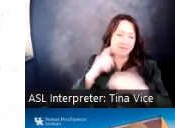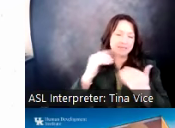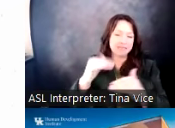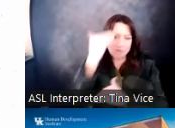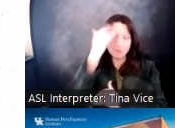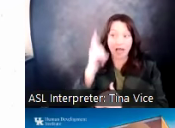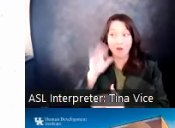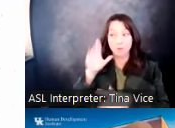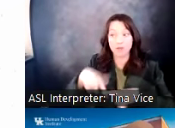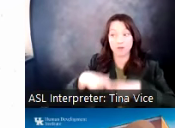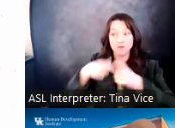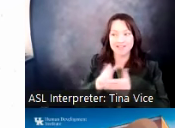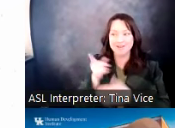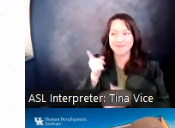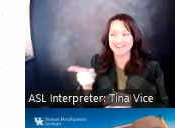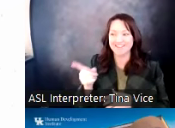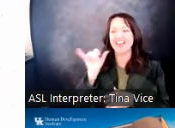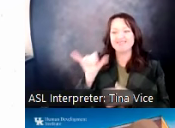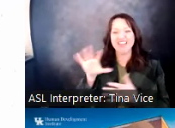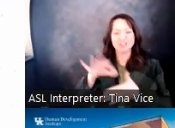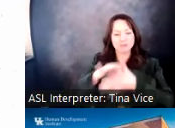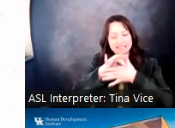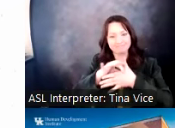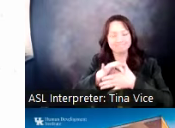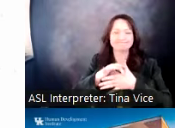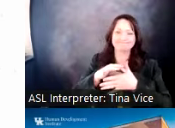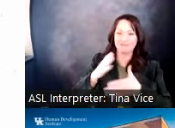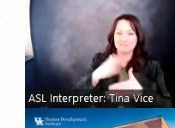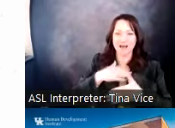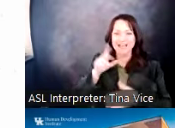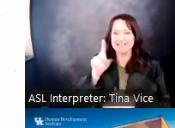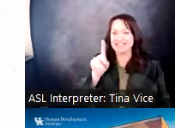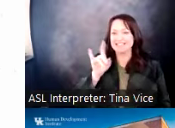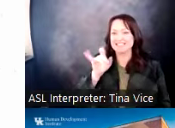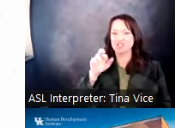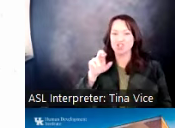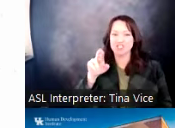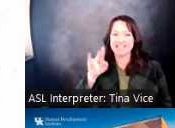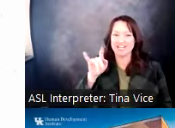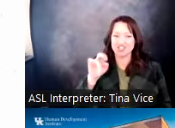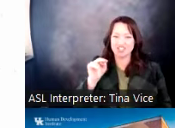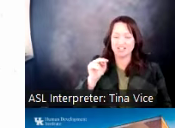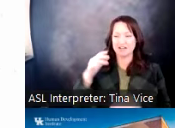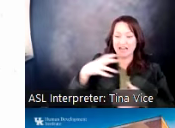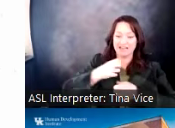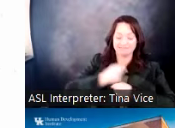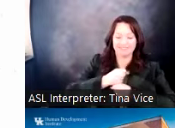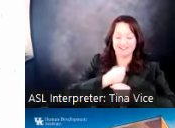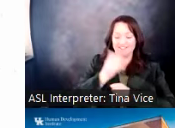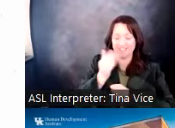was kind of the guts of a dissertation. Probably about 75% of a dissertation in 15 to 20 minutes. Uh if you look at this